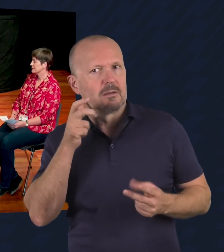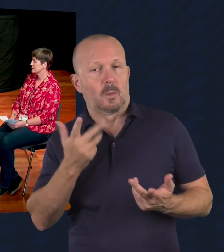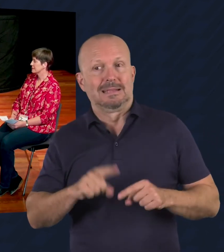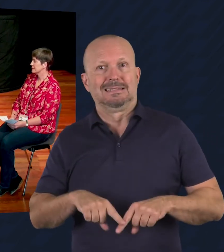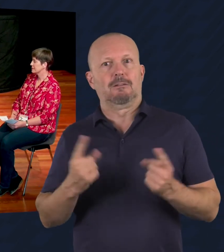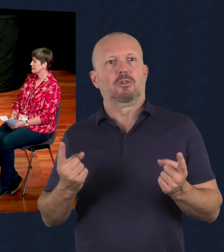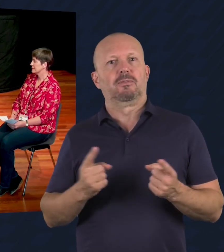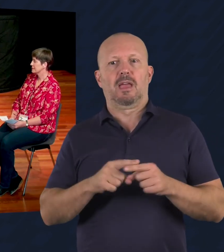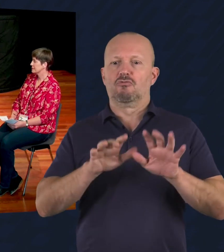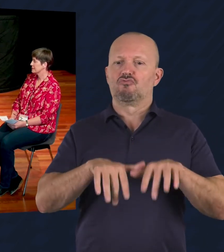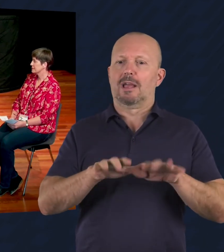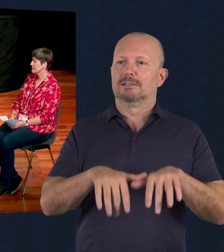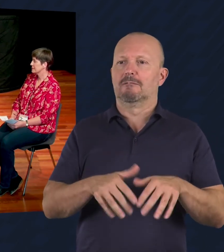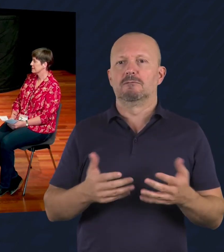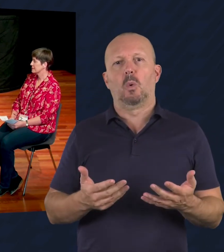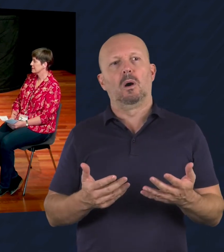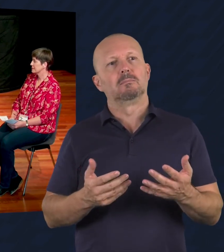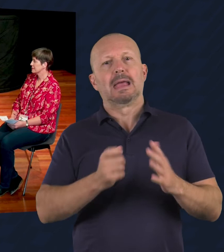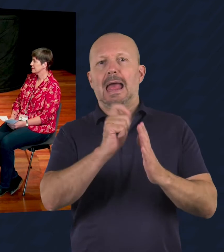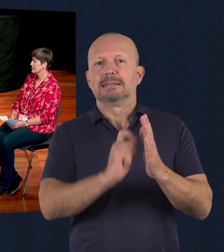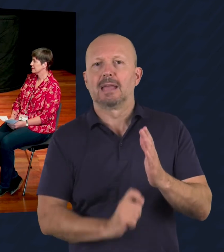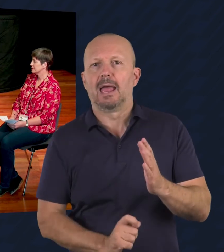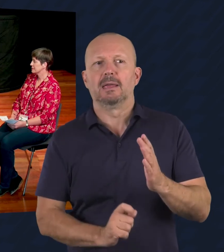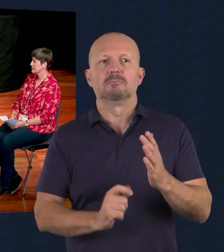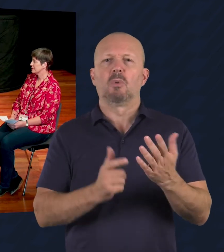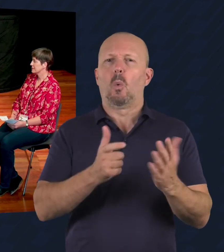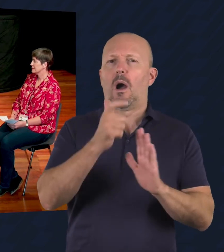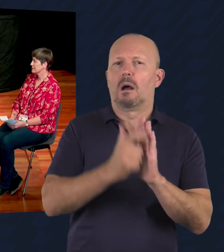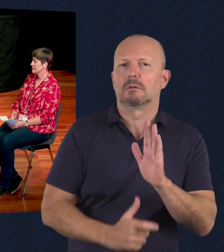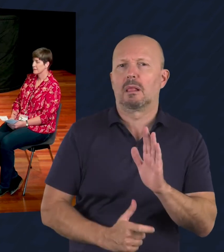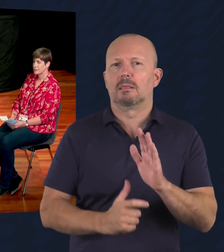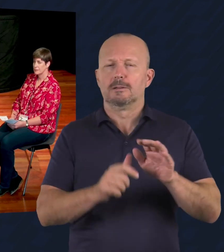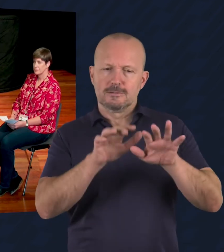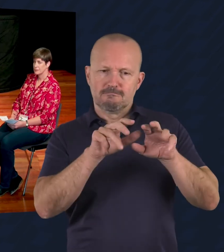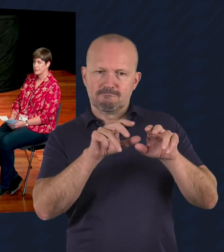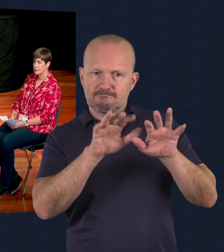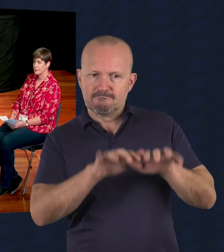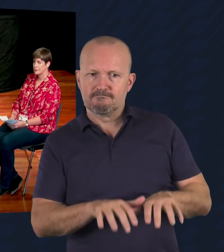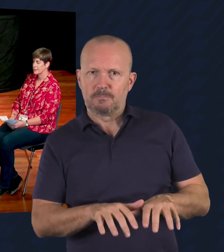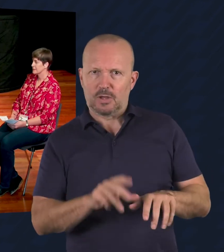So, that can be quite different, that can be really different than writing for a read text where you can look at a paragraph,